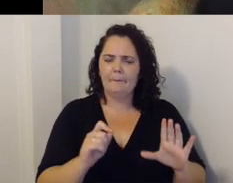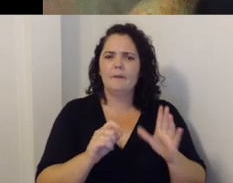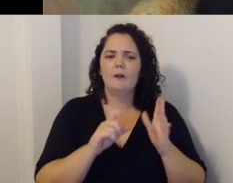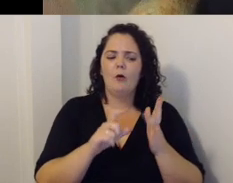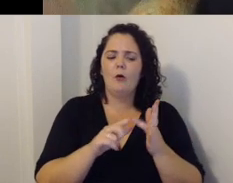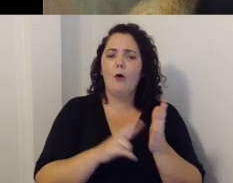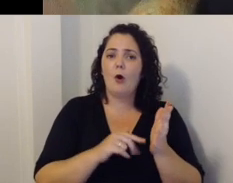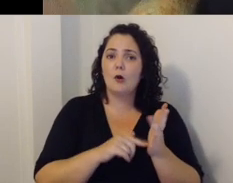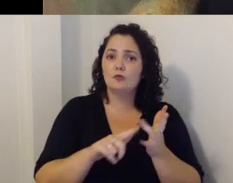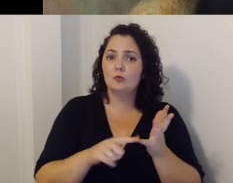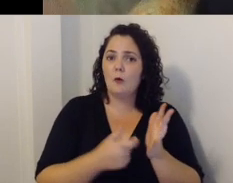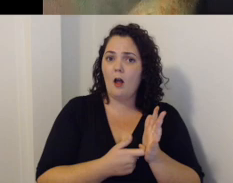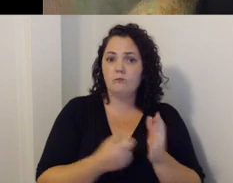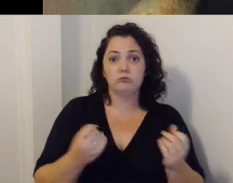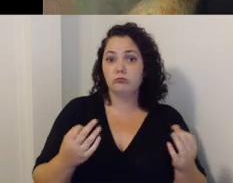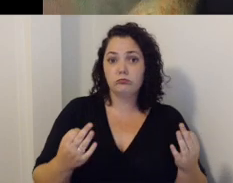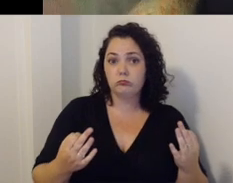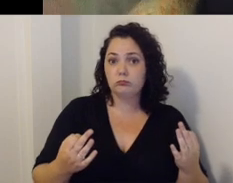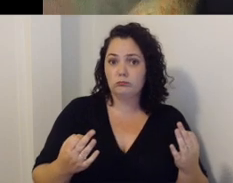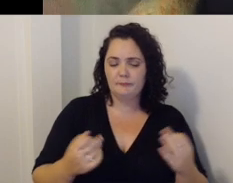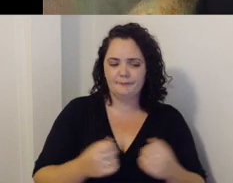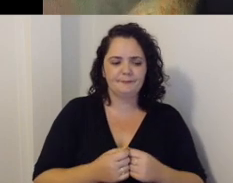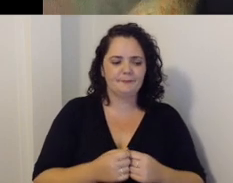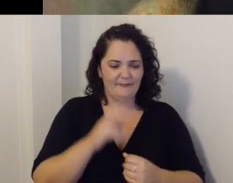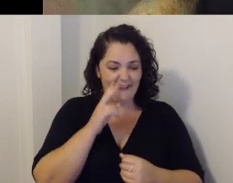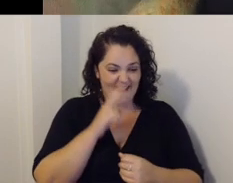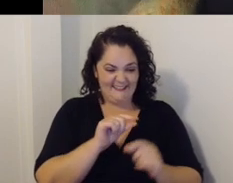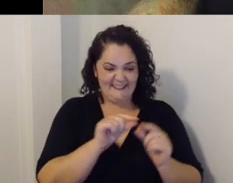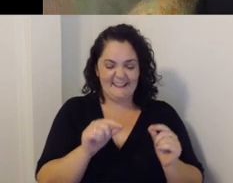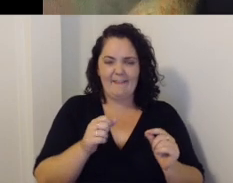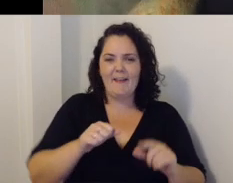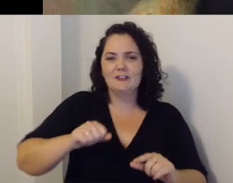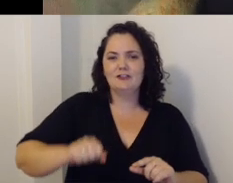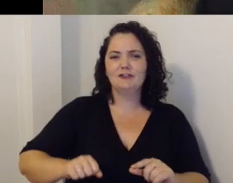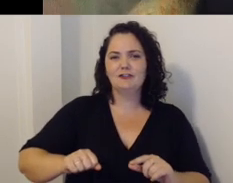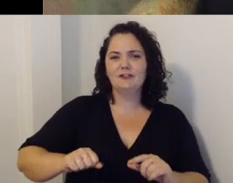things even if you look down here on the arm of the chair, you can see the way that the background